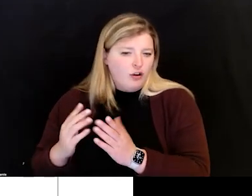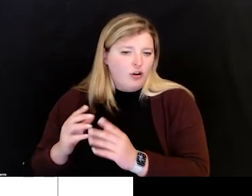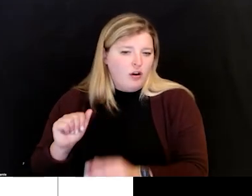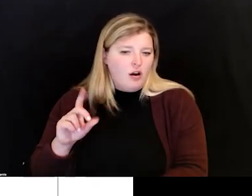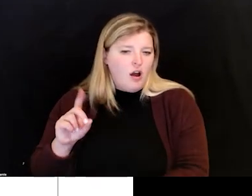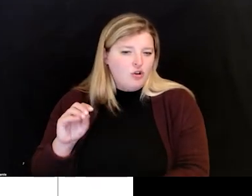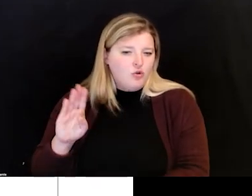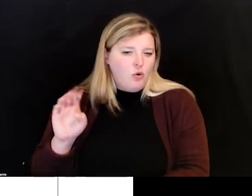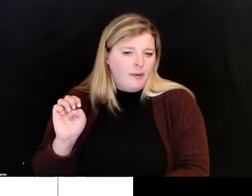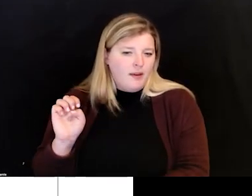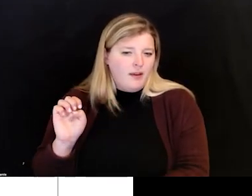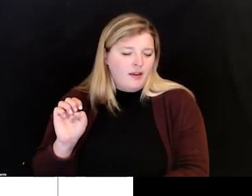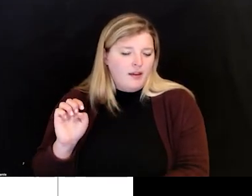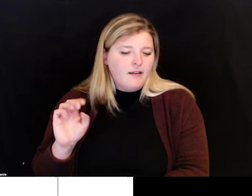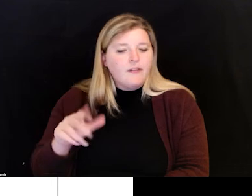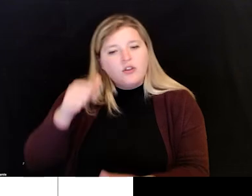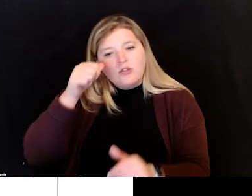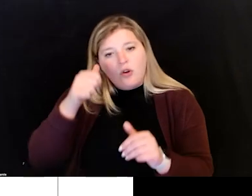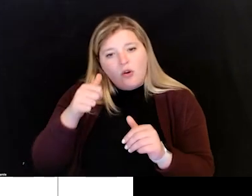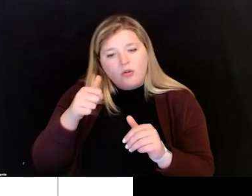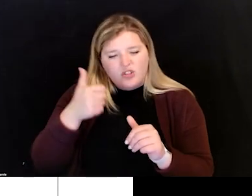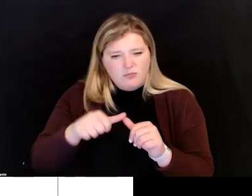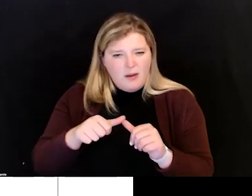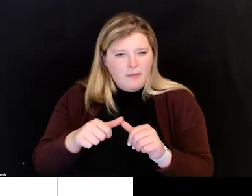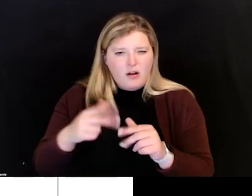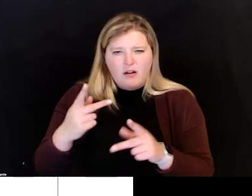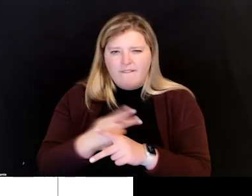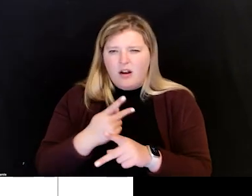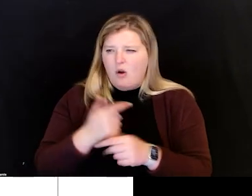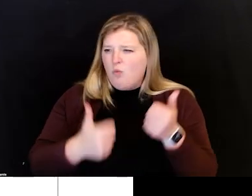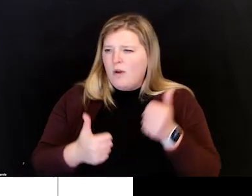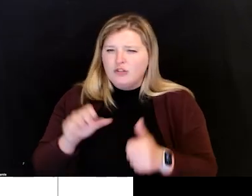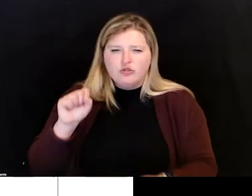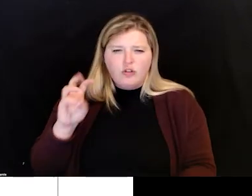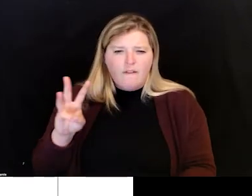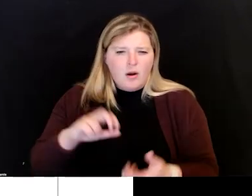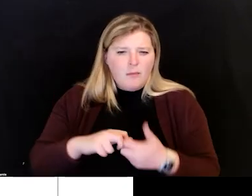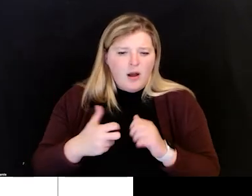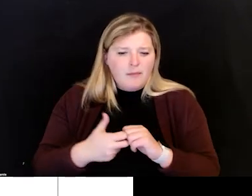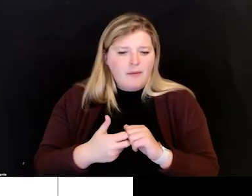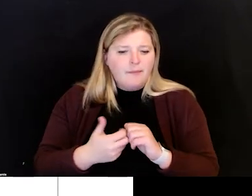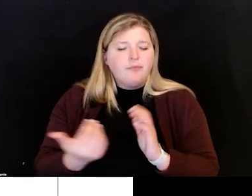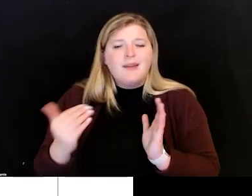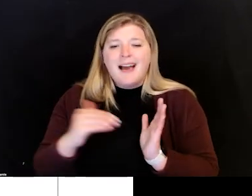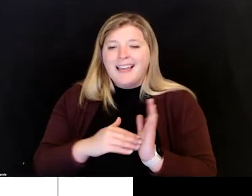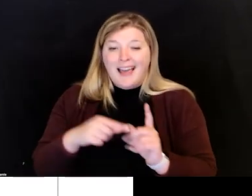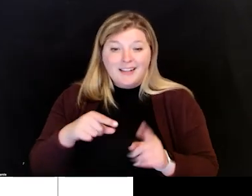So keep in mind which softwares this is a problem for. The solution, just like hyphenation, is really easy.